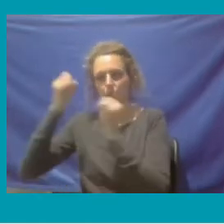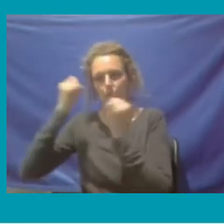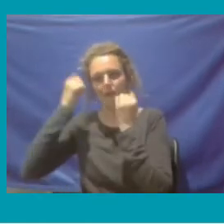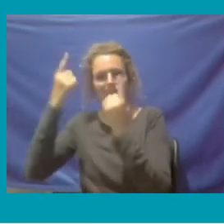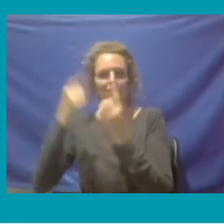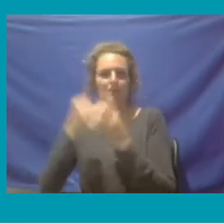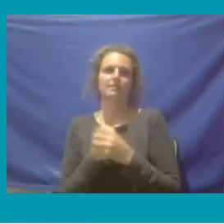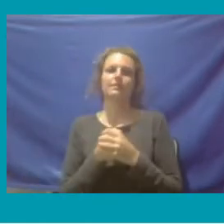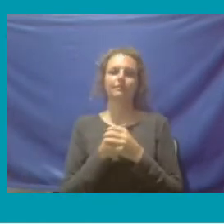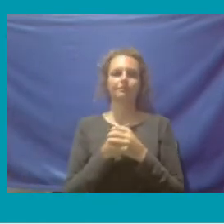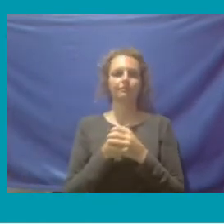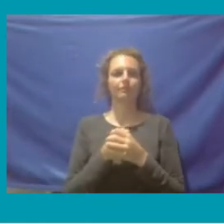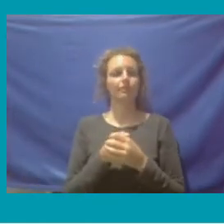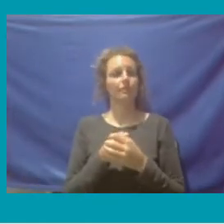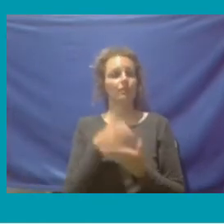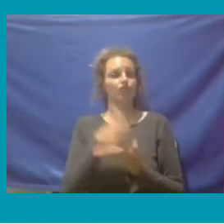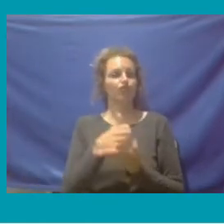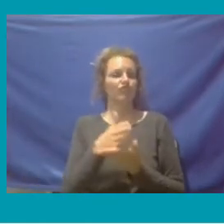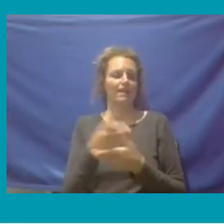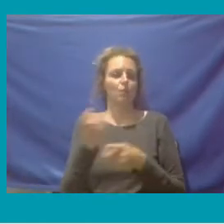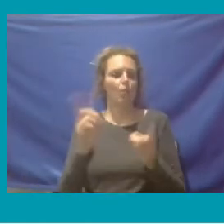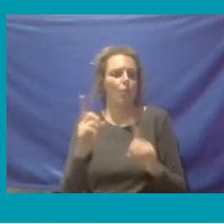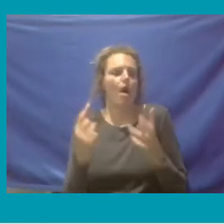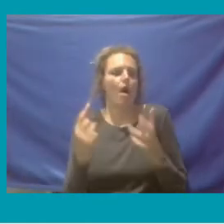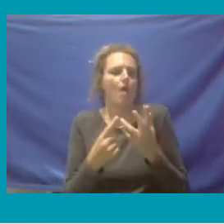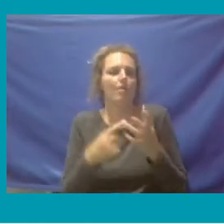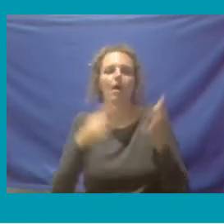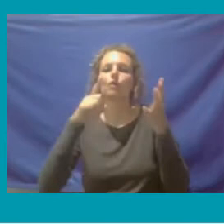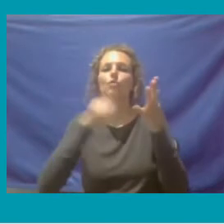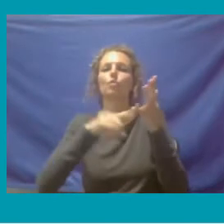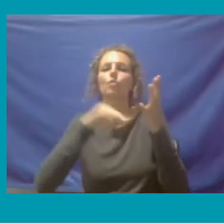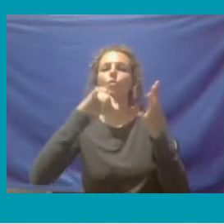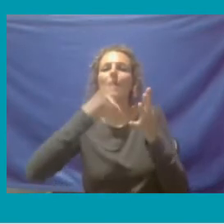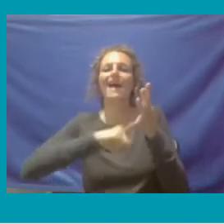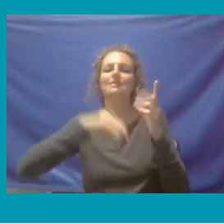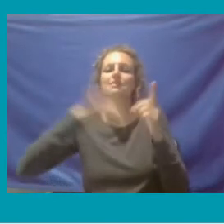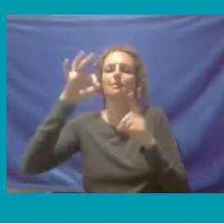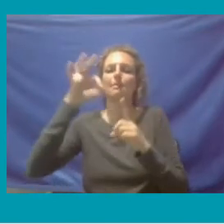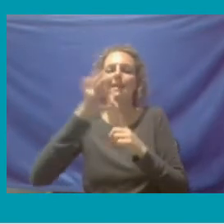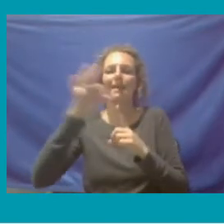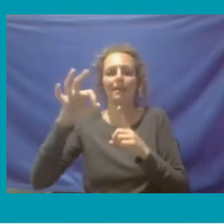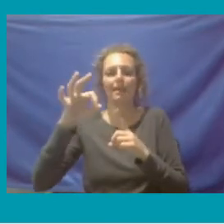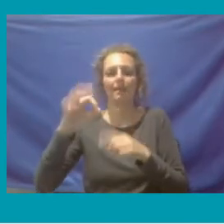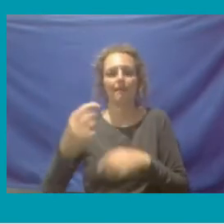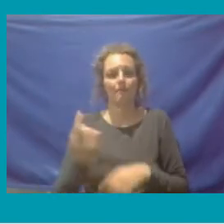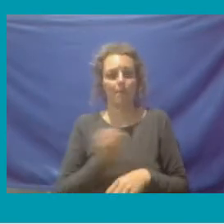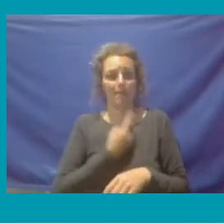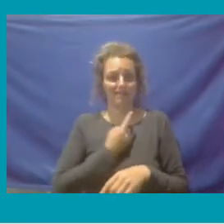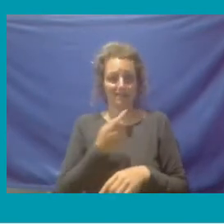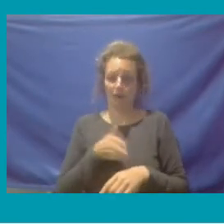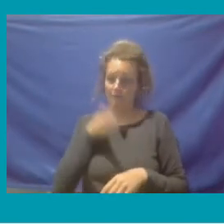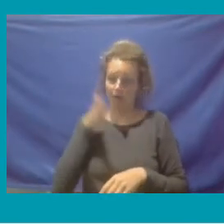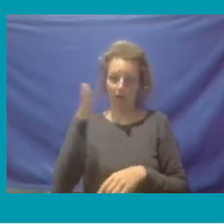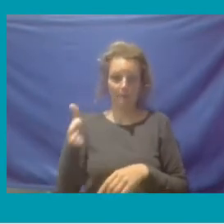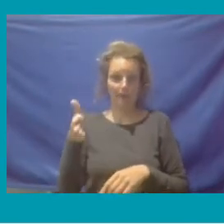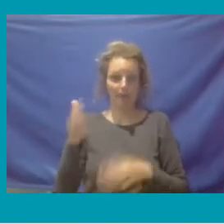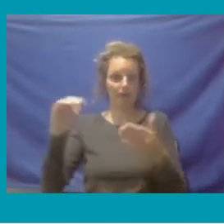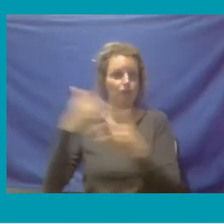the the Career Hive, what can I expect? Yeah, I think that there are a number of things that make us different.